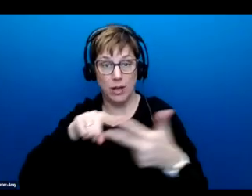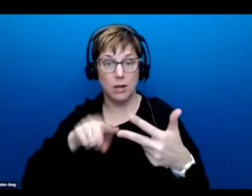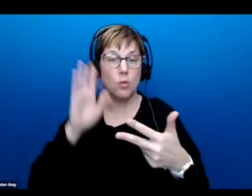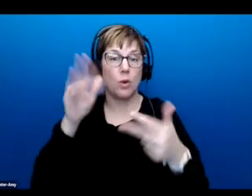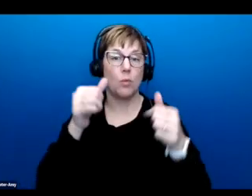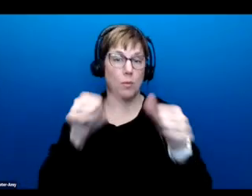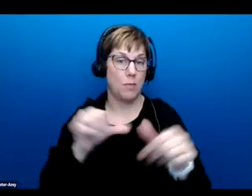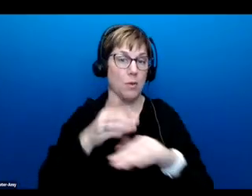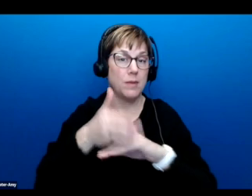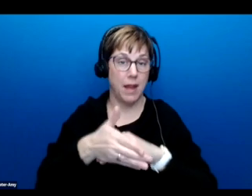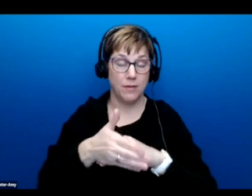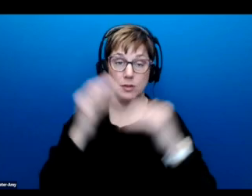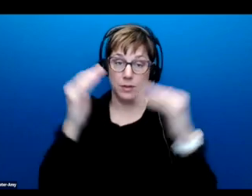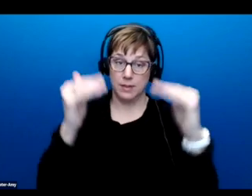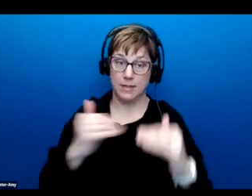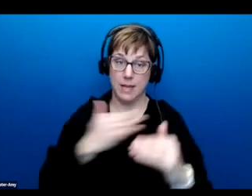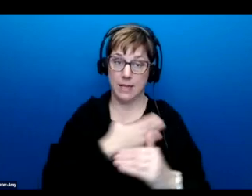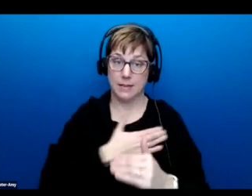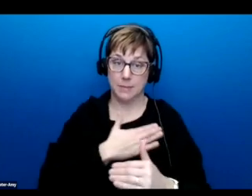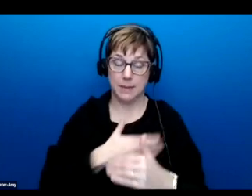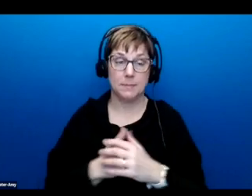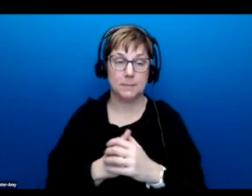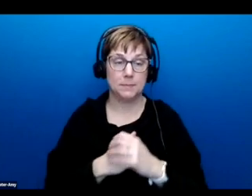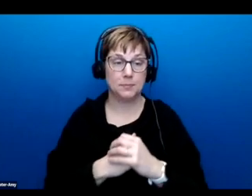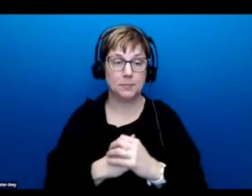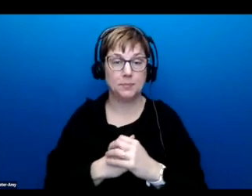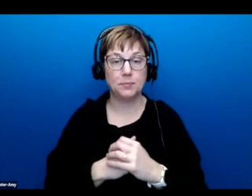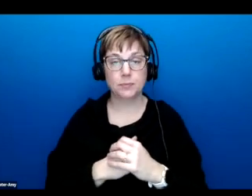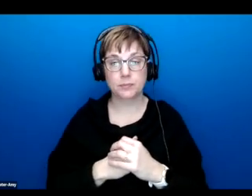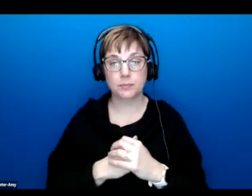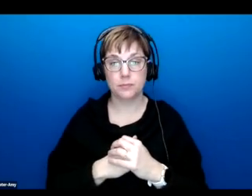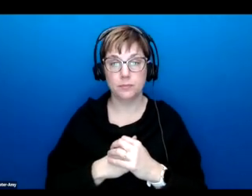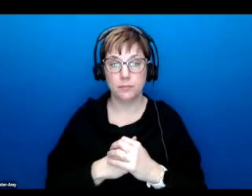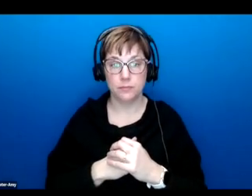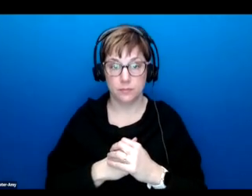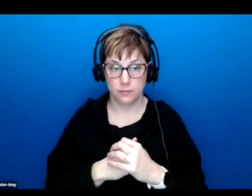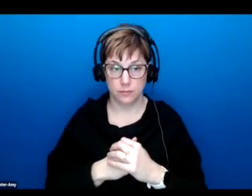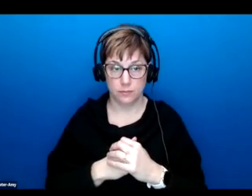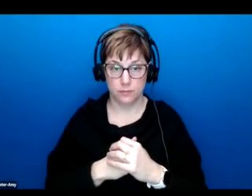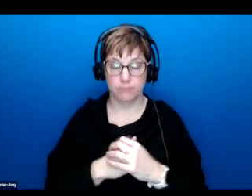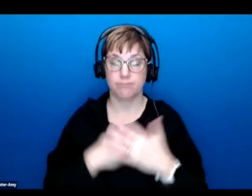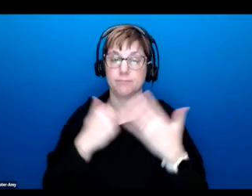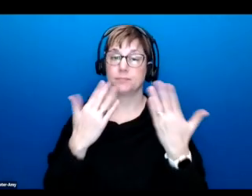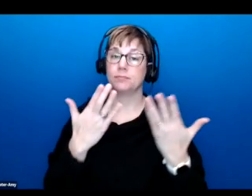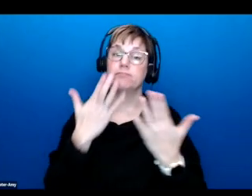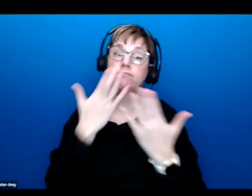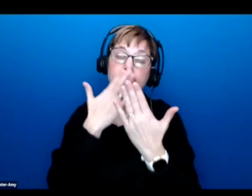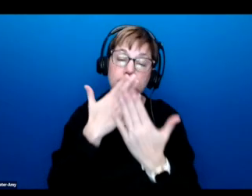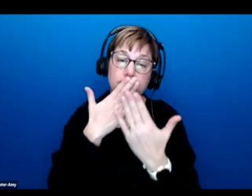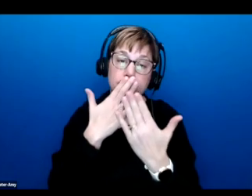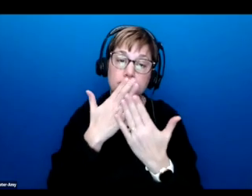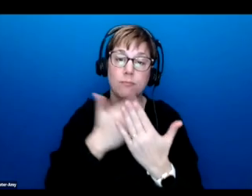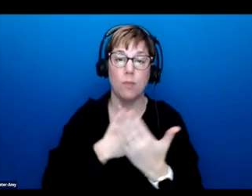Next slide, please. A special thank you to our funders.